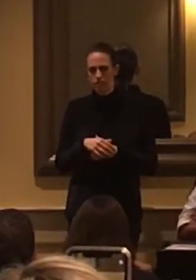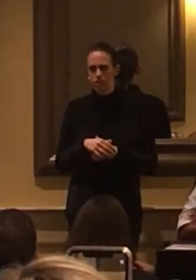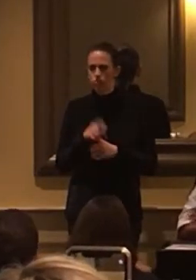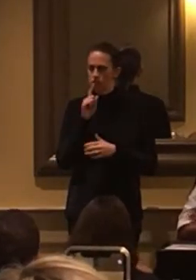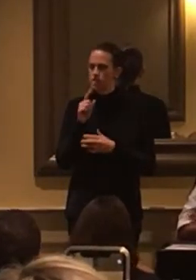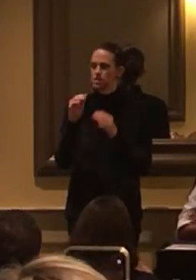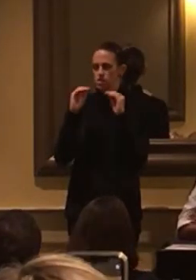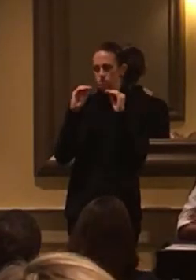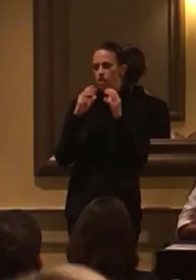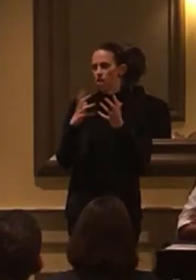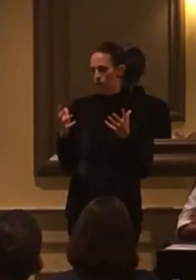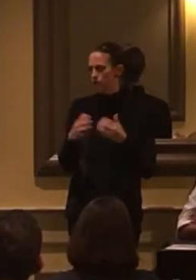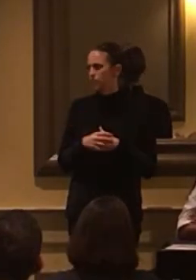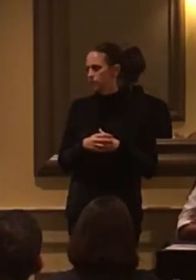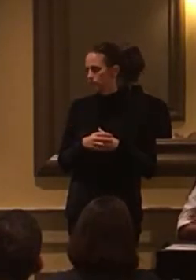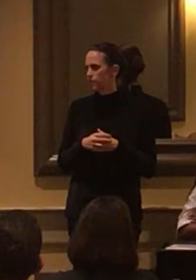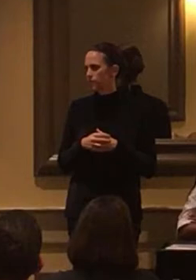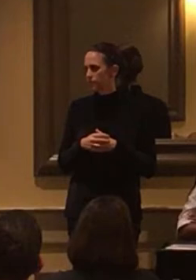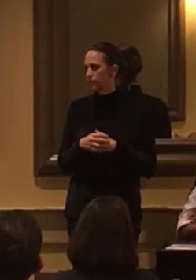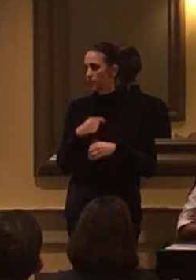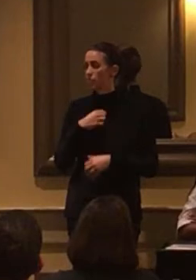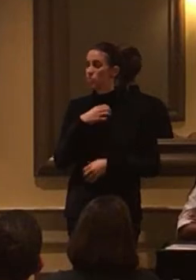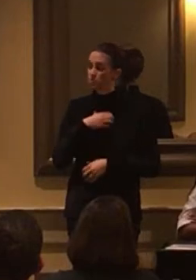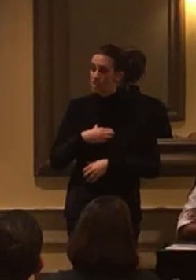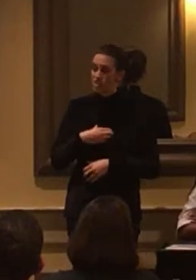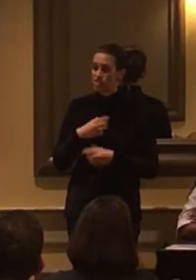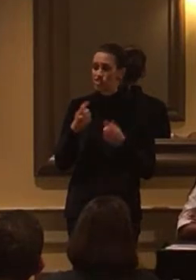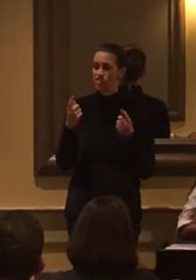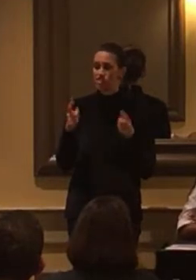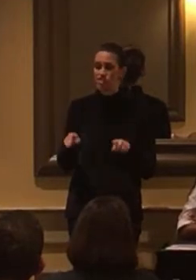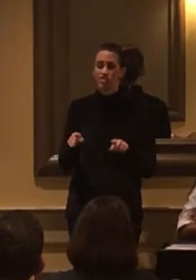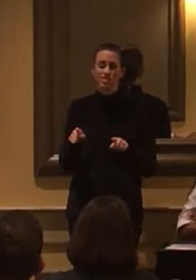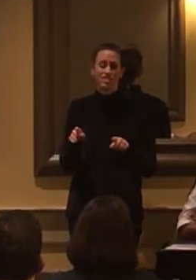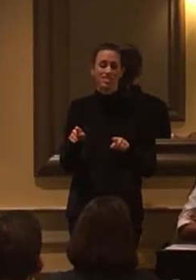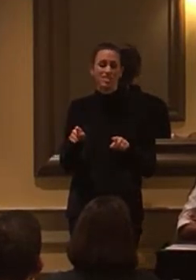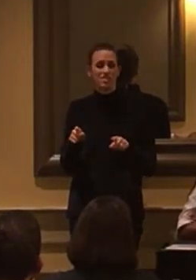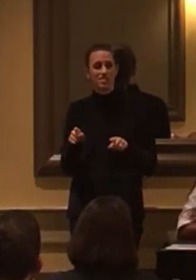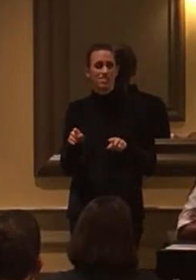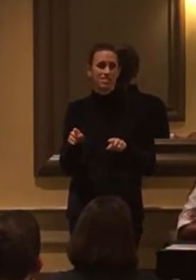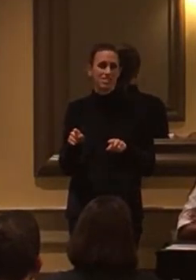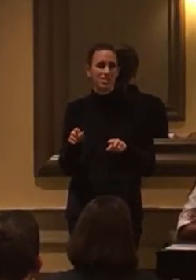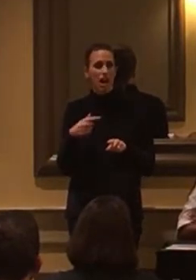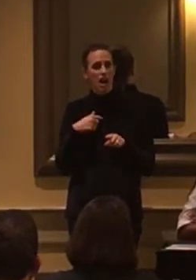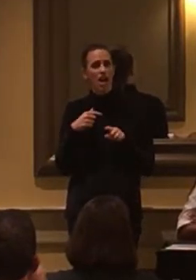you know, and I wish that I could have understood that.